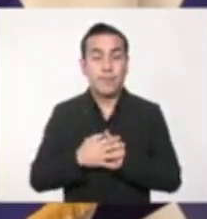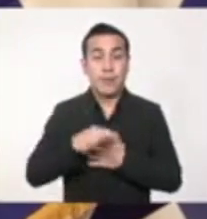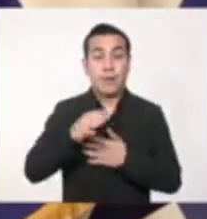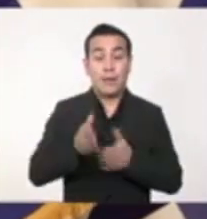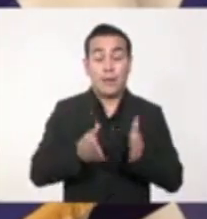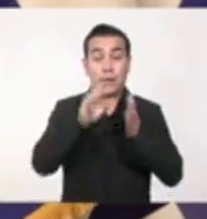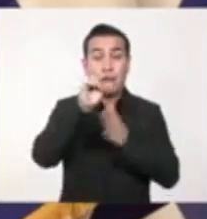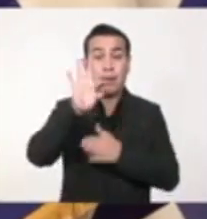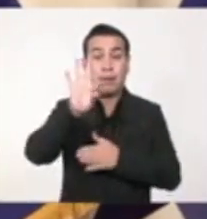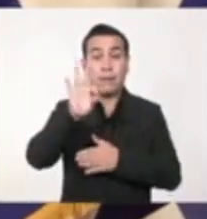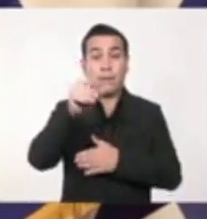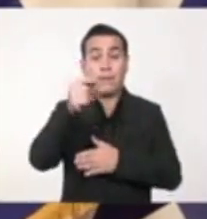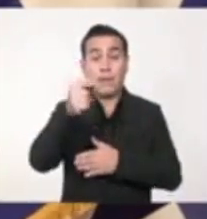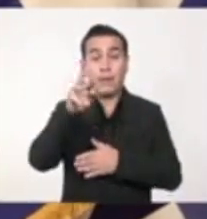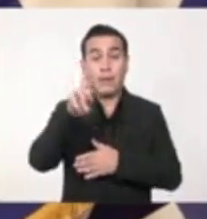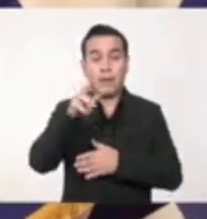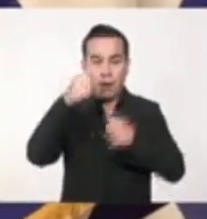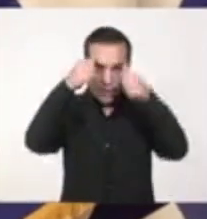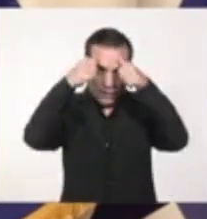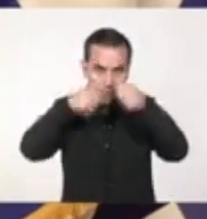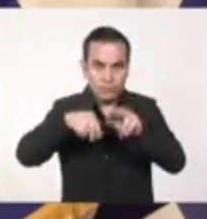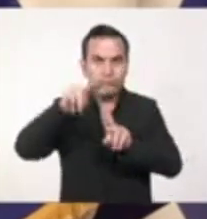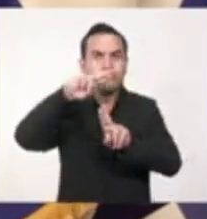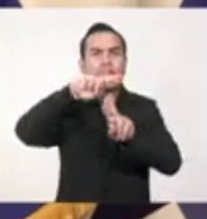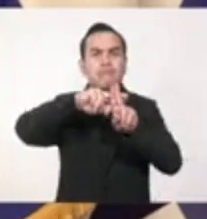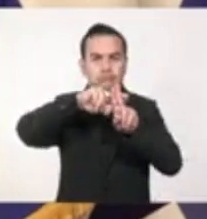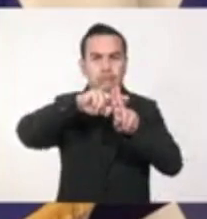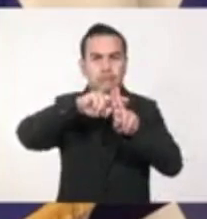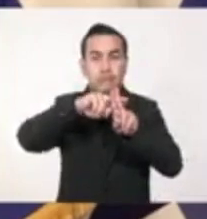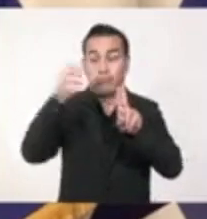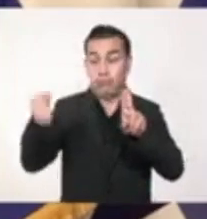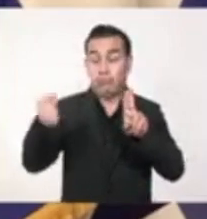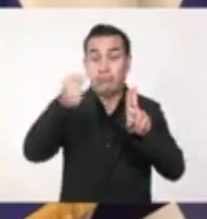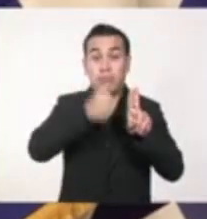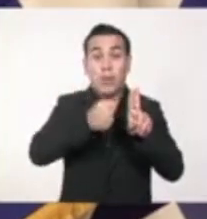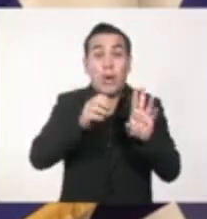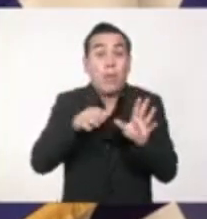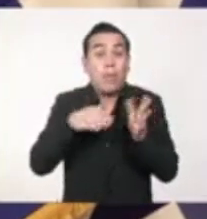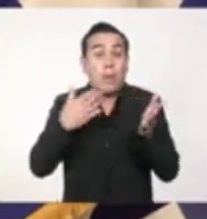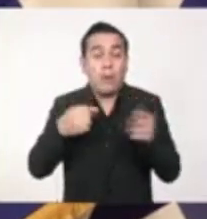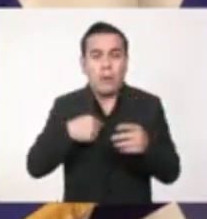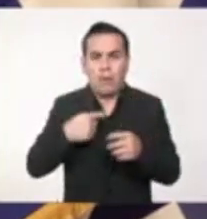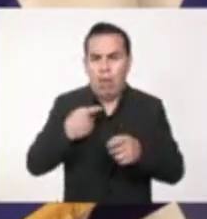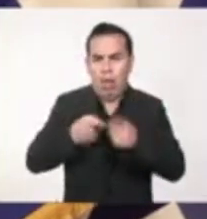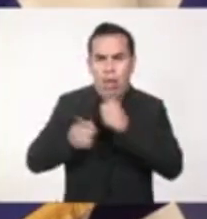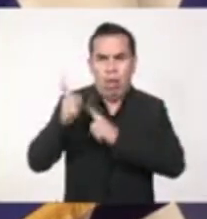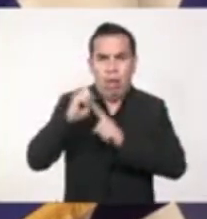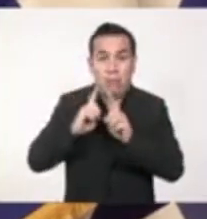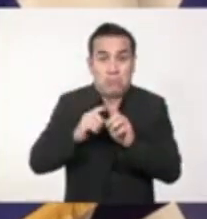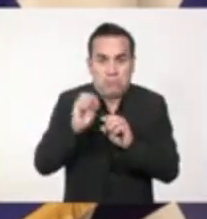put Arena and when I say that Arena put it, it is not because estoy criticando, es porque la puso ARENA, esa fue la